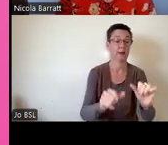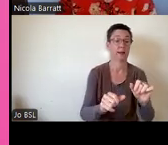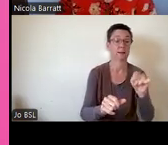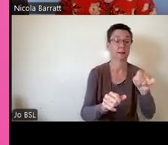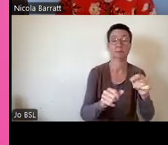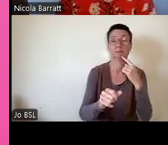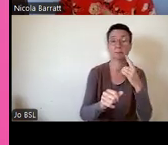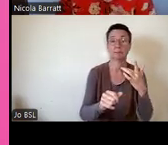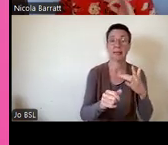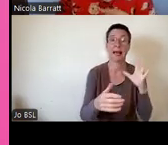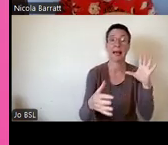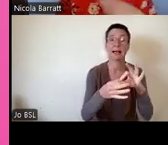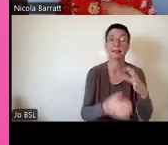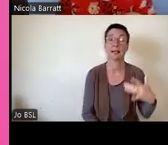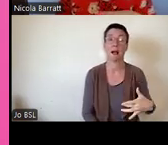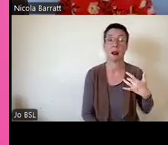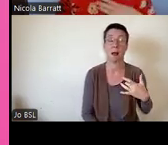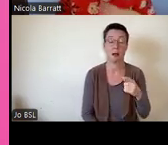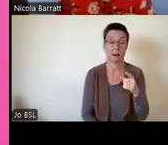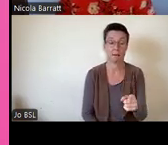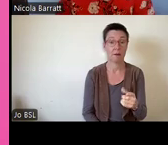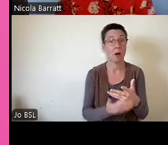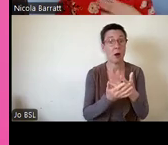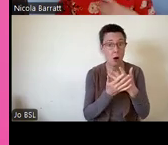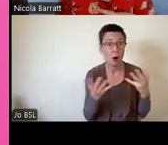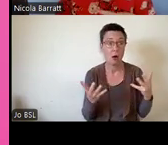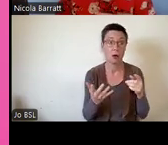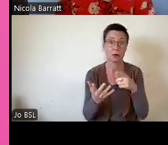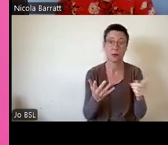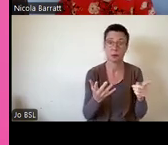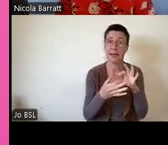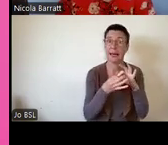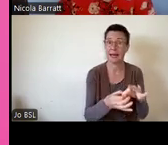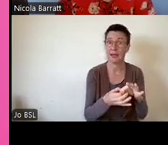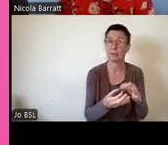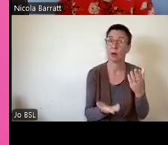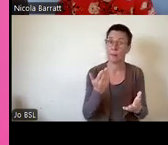Now, this gets a significant amount more engagement than other posts.